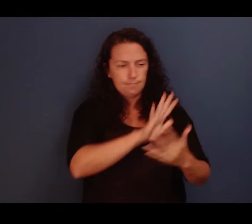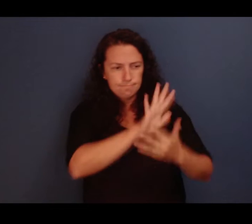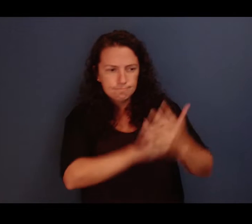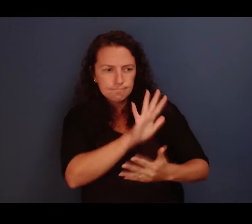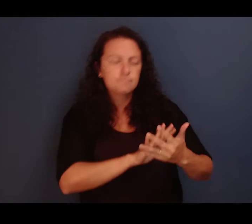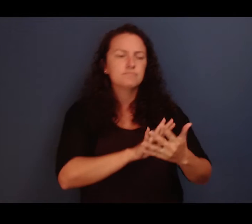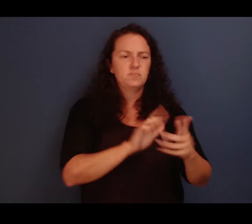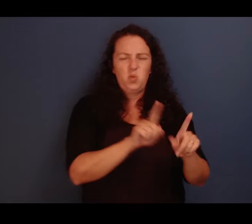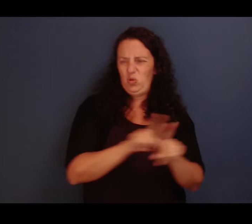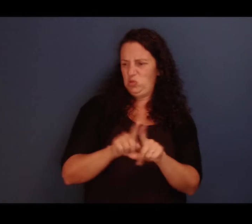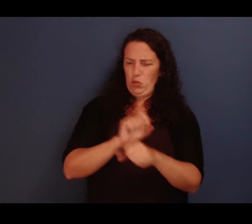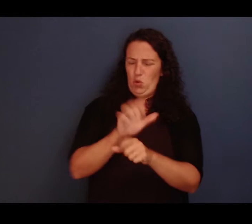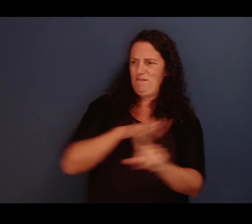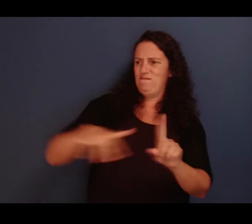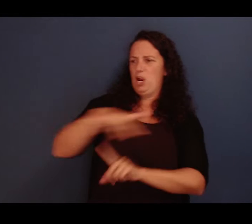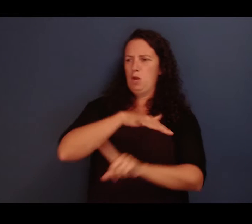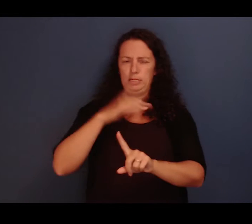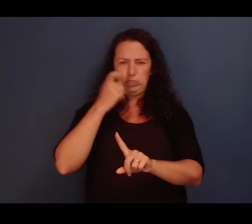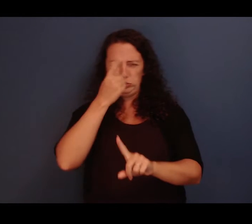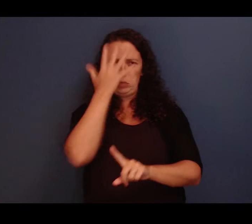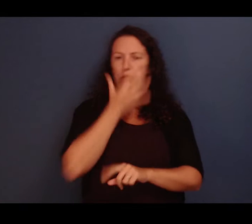and to an expanded definition of our work environments.